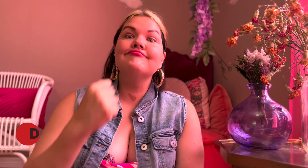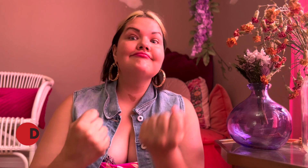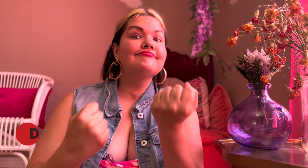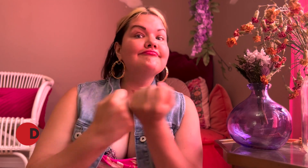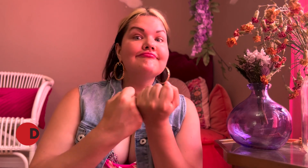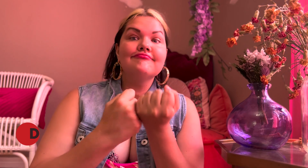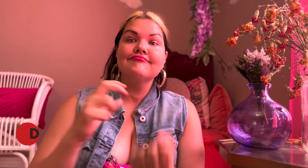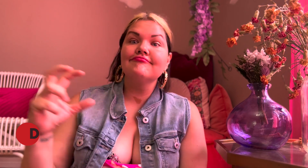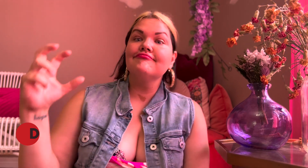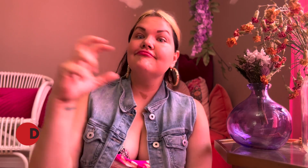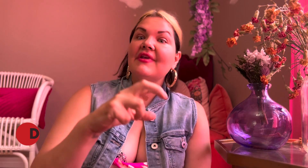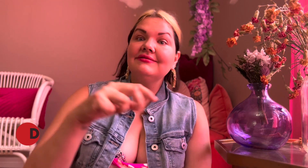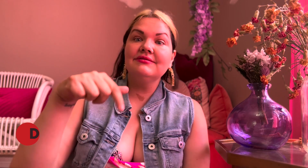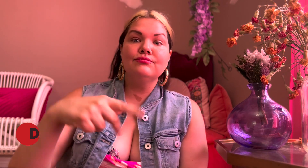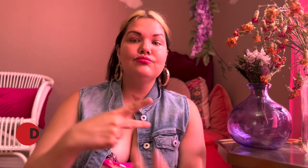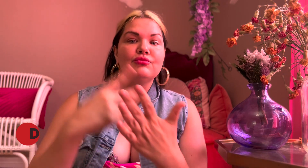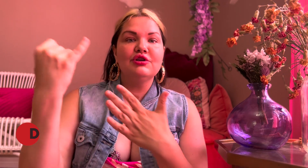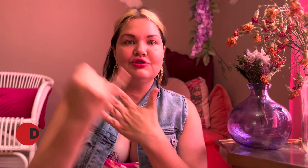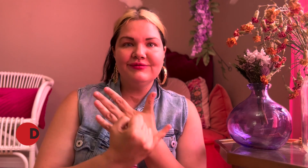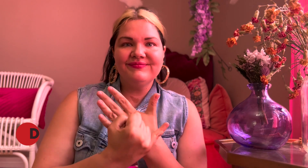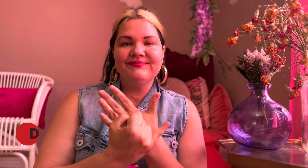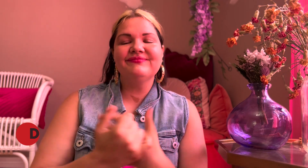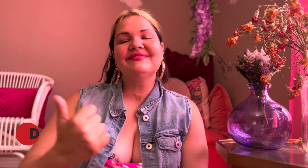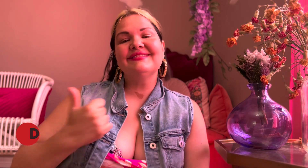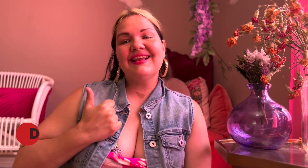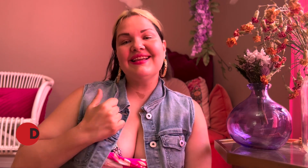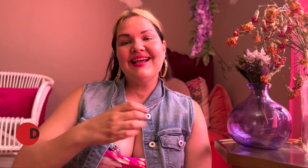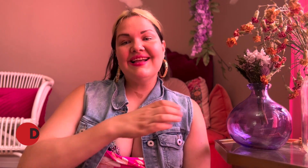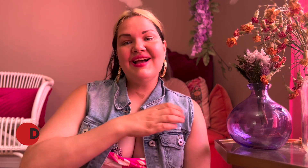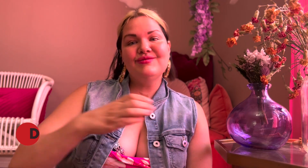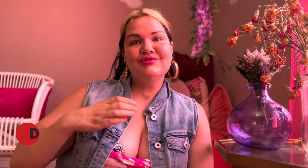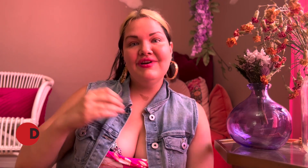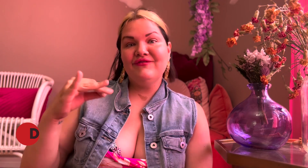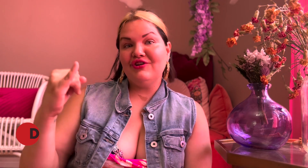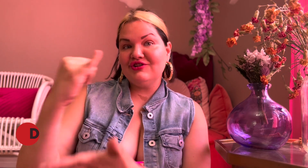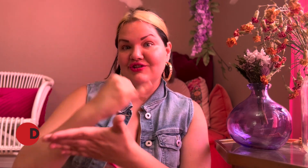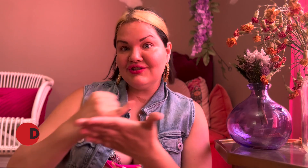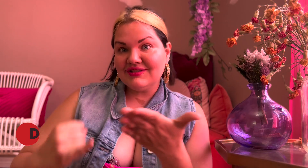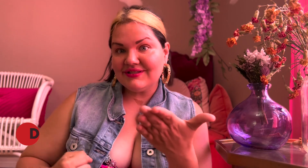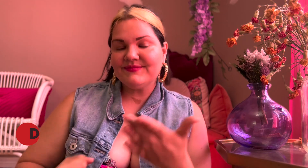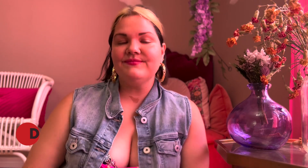invested in by Canada Council of Art.